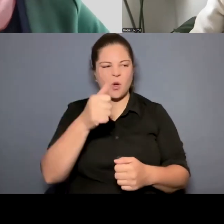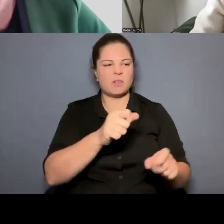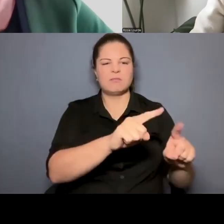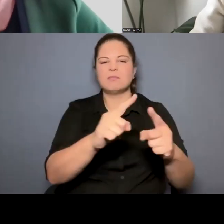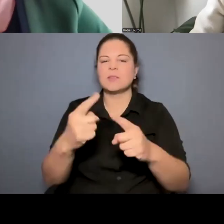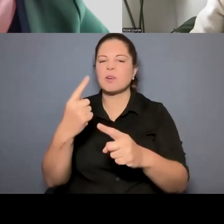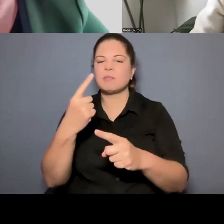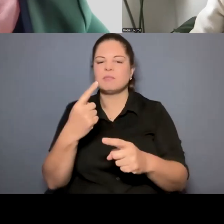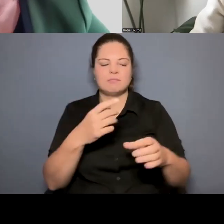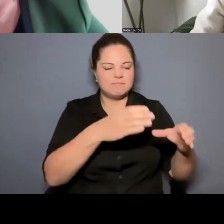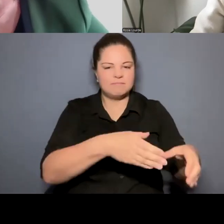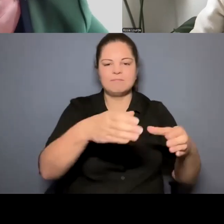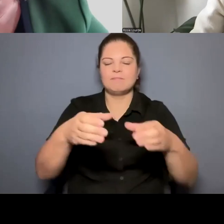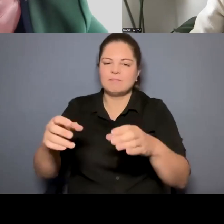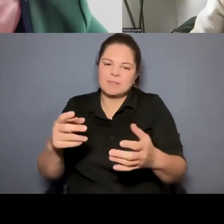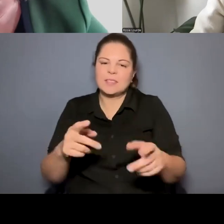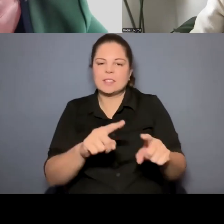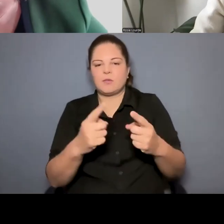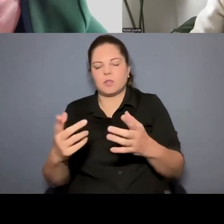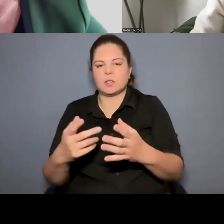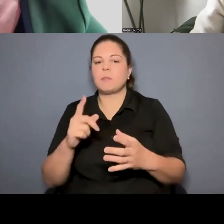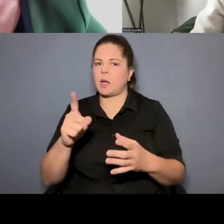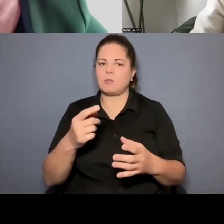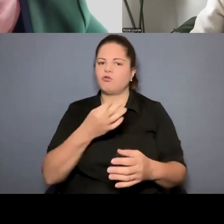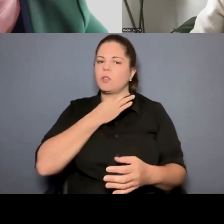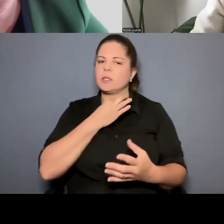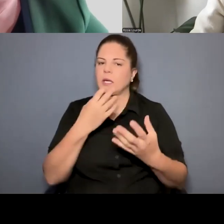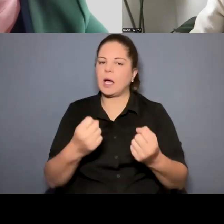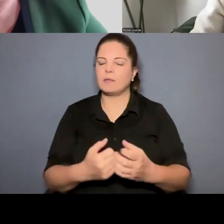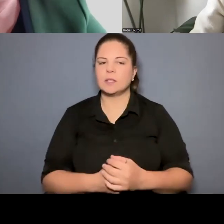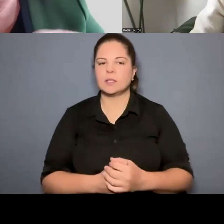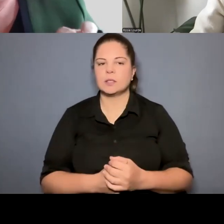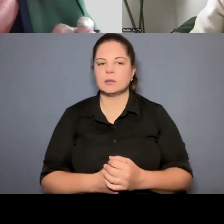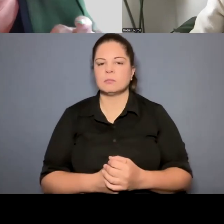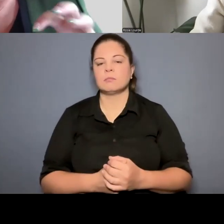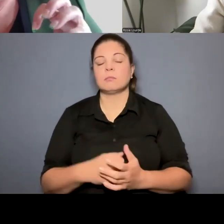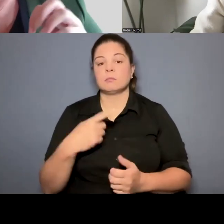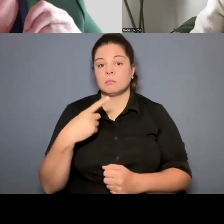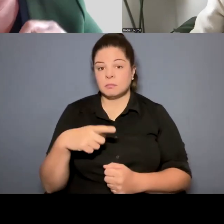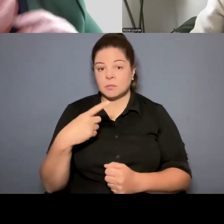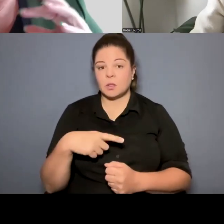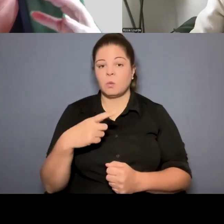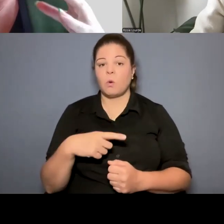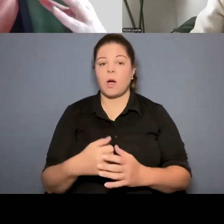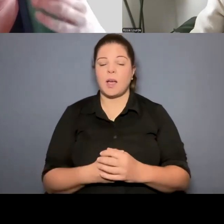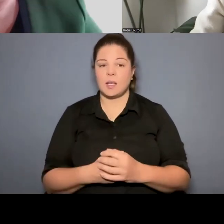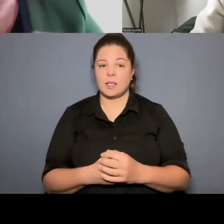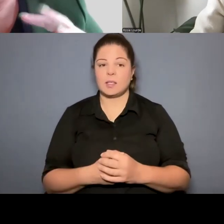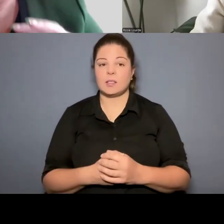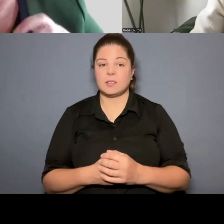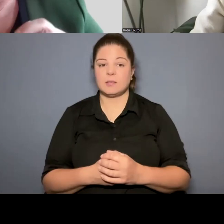risks are still there, and some of the reasons for that is that same, both lack of security